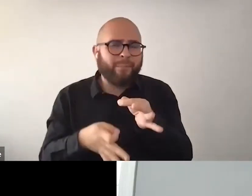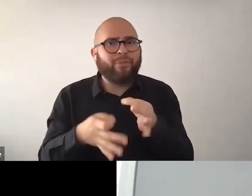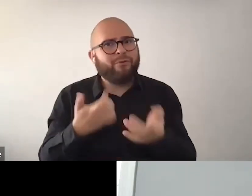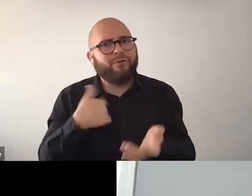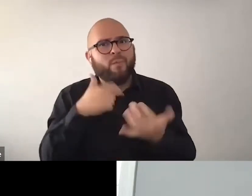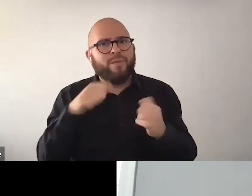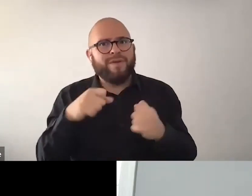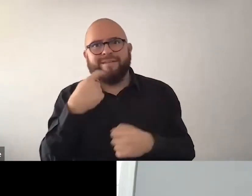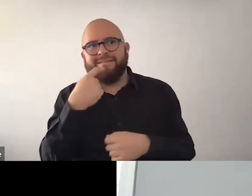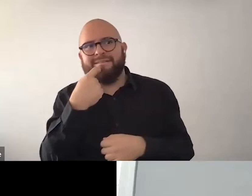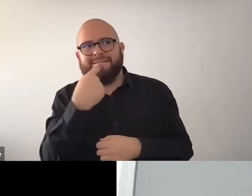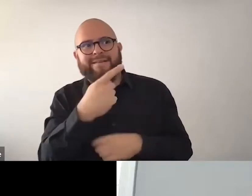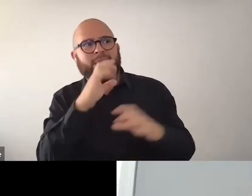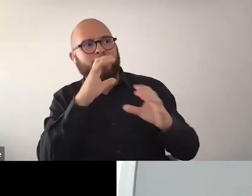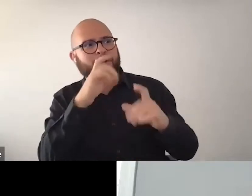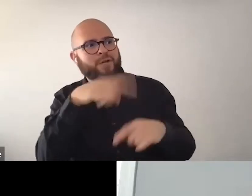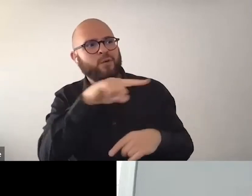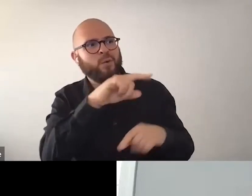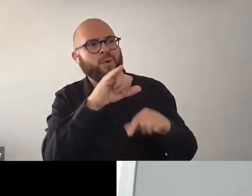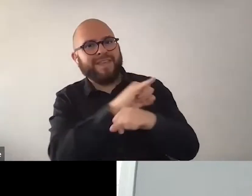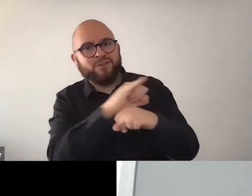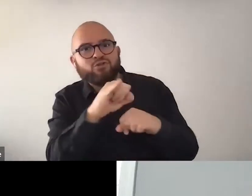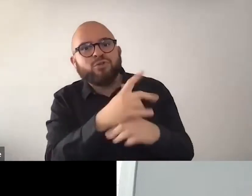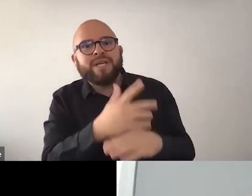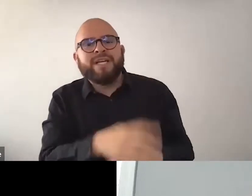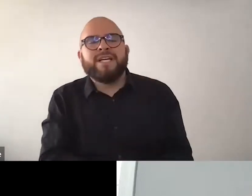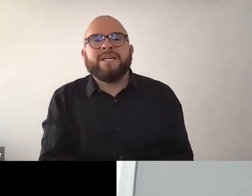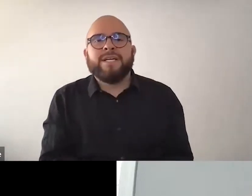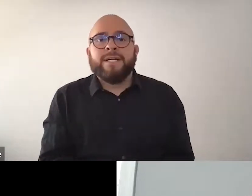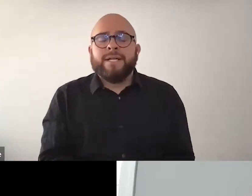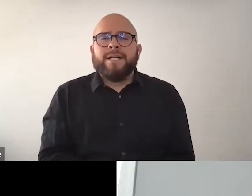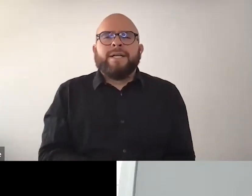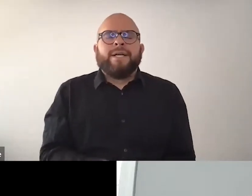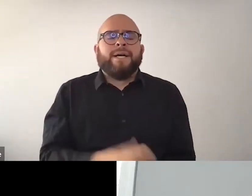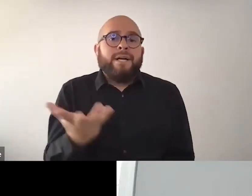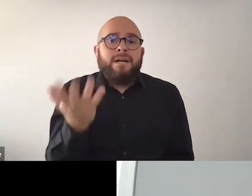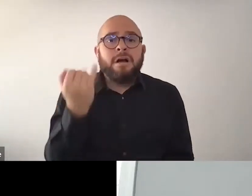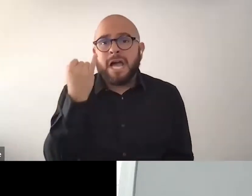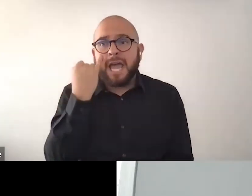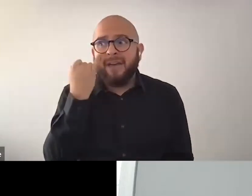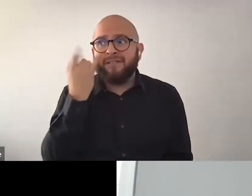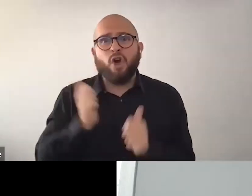If performers have questions, hey my spot is running, is this covered?